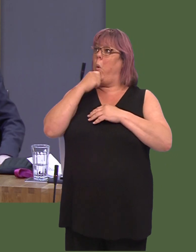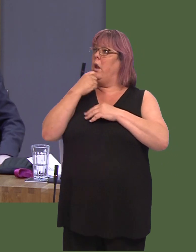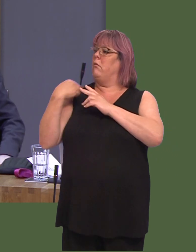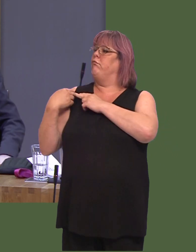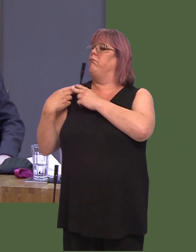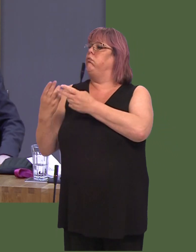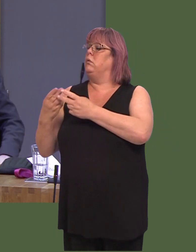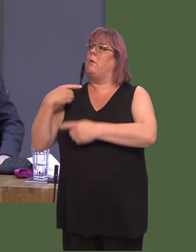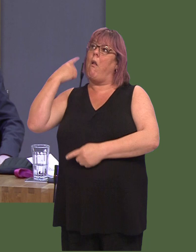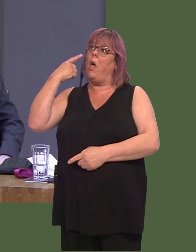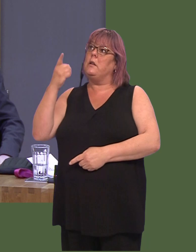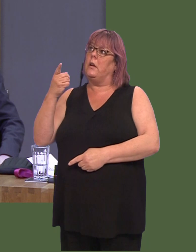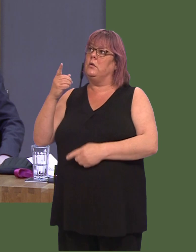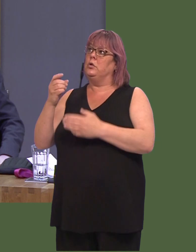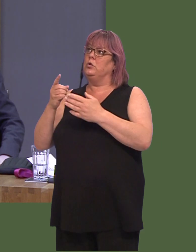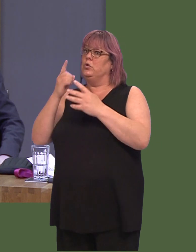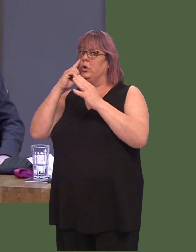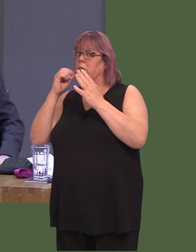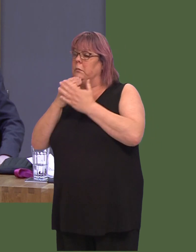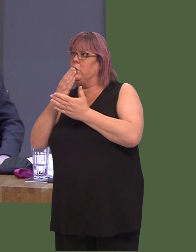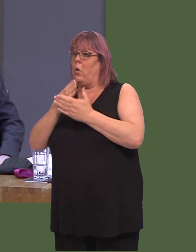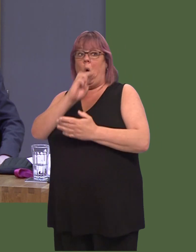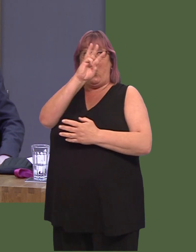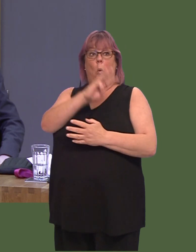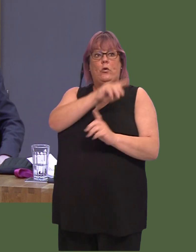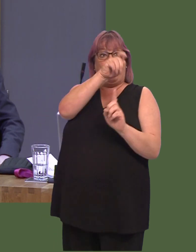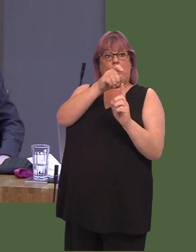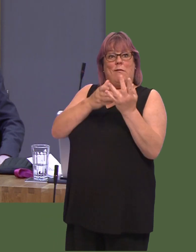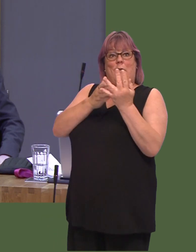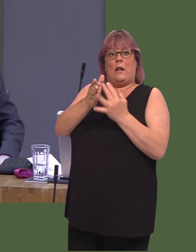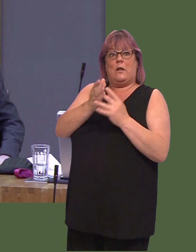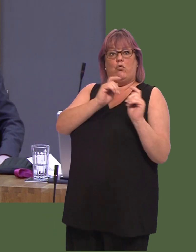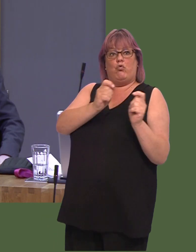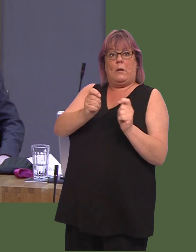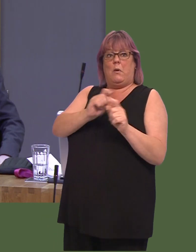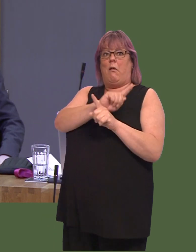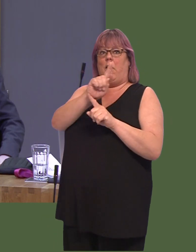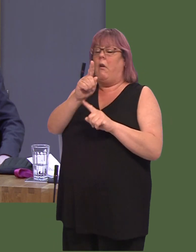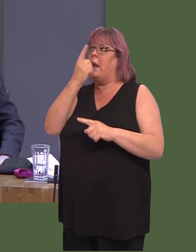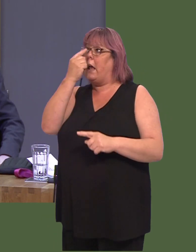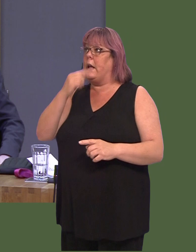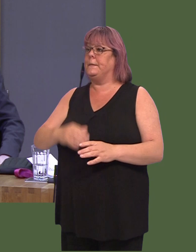the Department of health in Whitehall to ensure that Welsh patients can access the treatments that they need post Brexit?